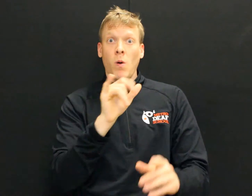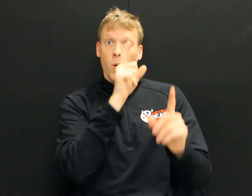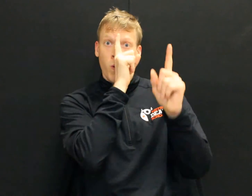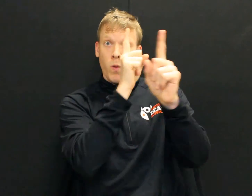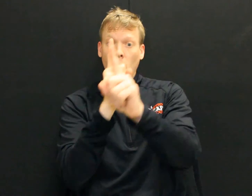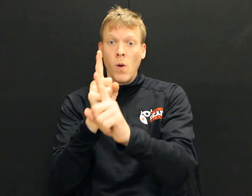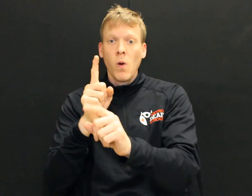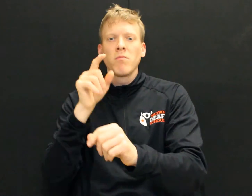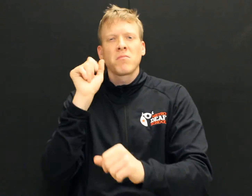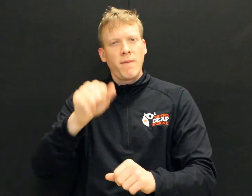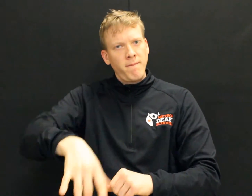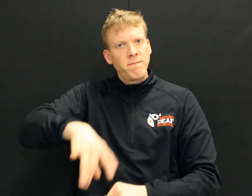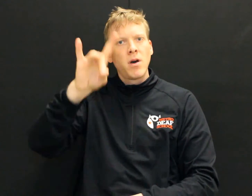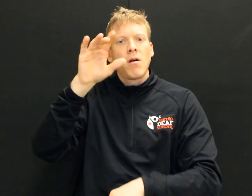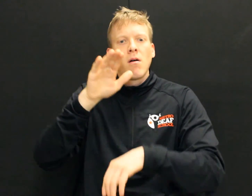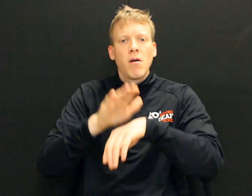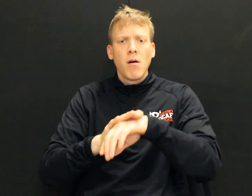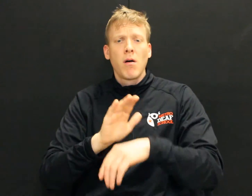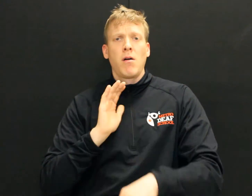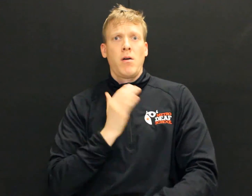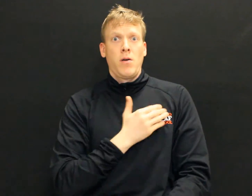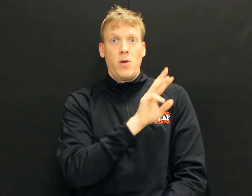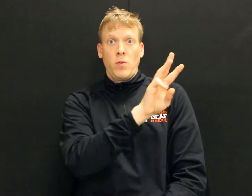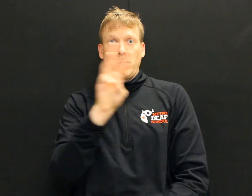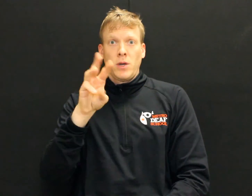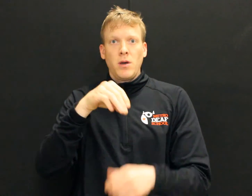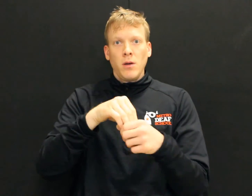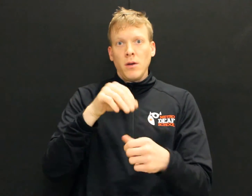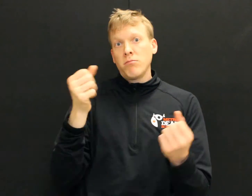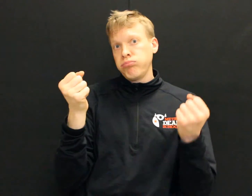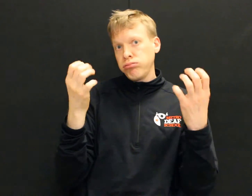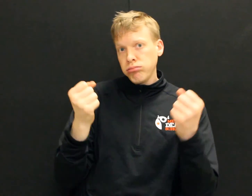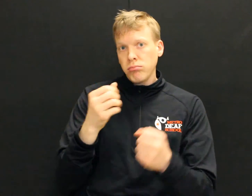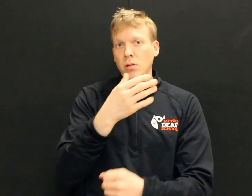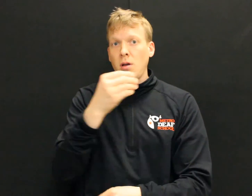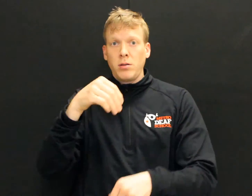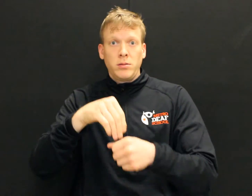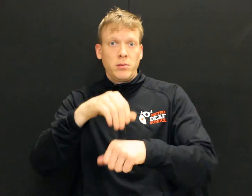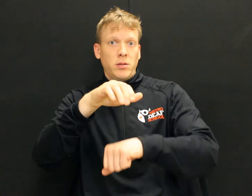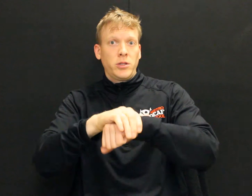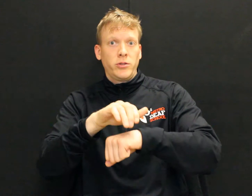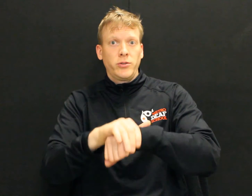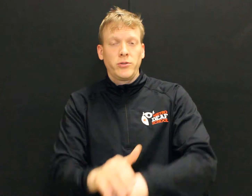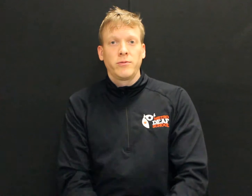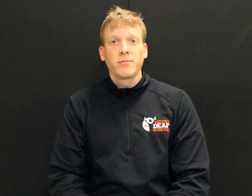They are listed on our website in ASL and English.